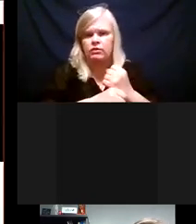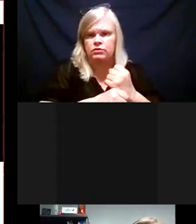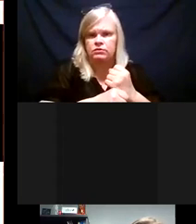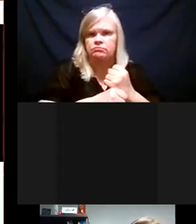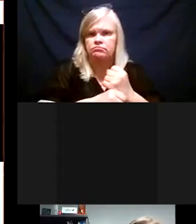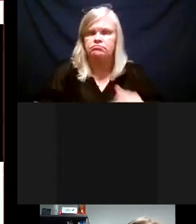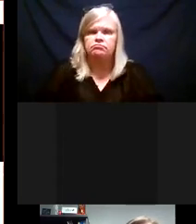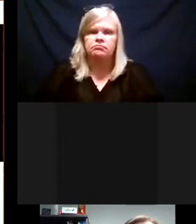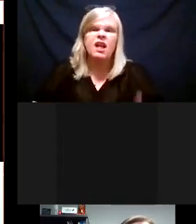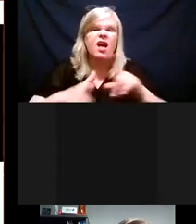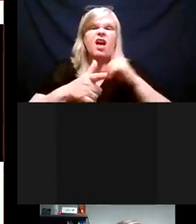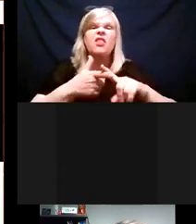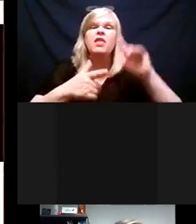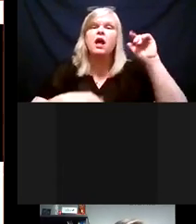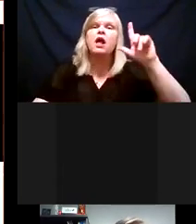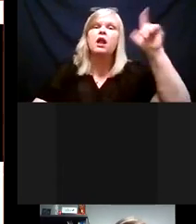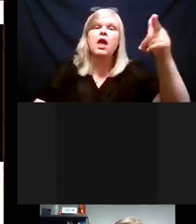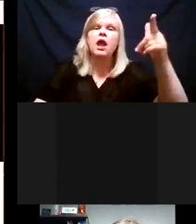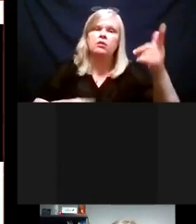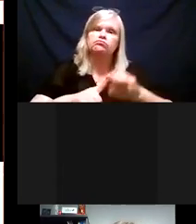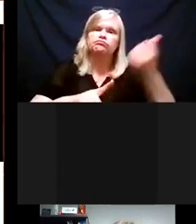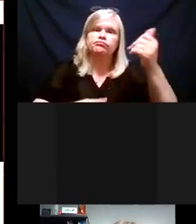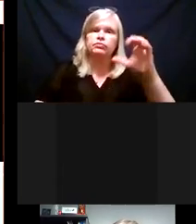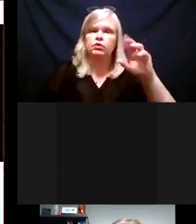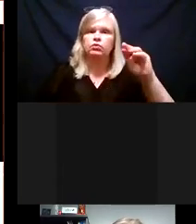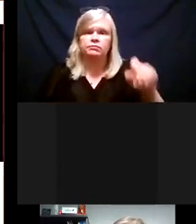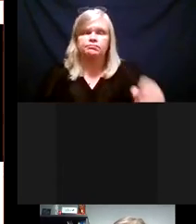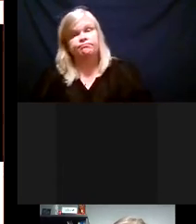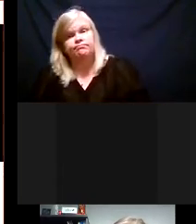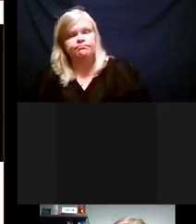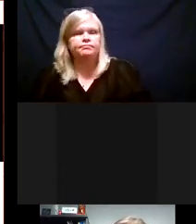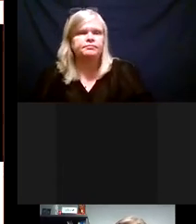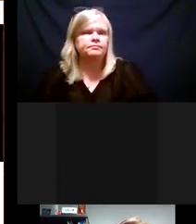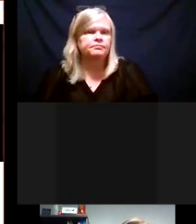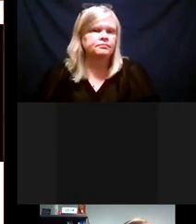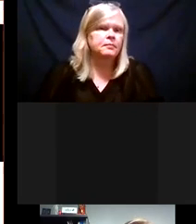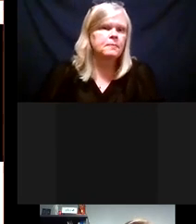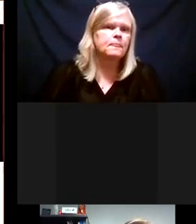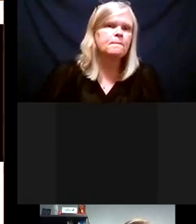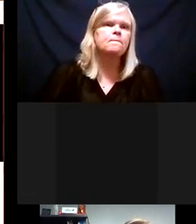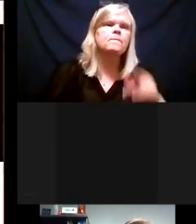THE FUTURE. THIS ONE TAYLOR IS A 15 YEARS